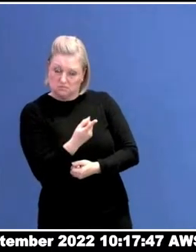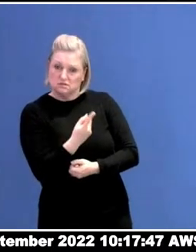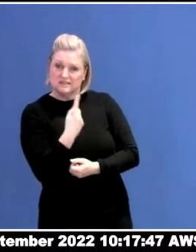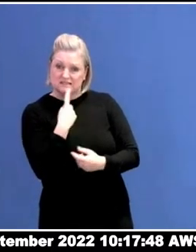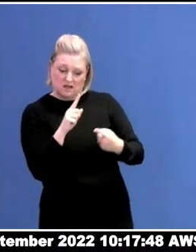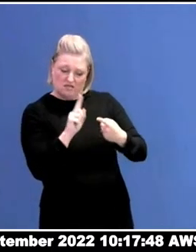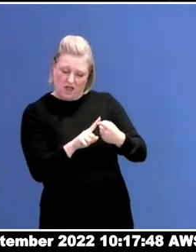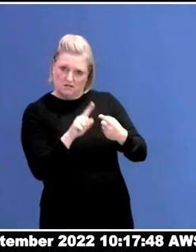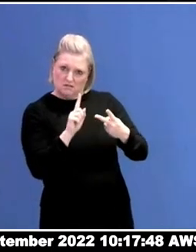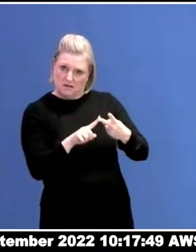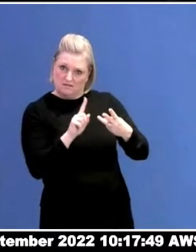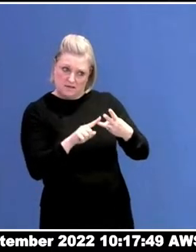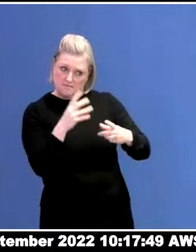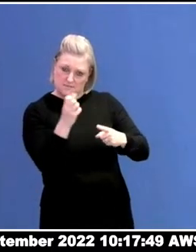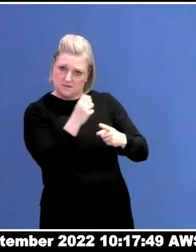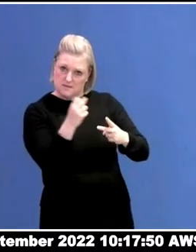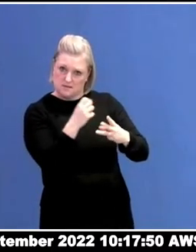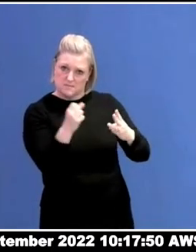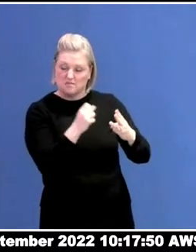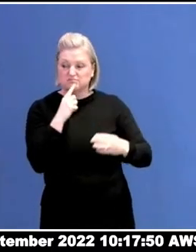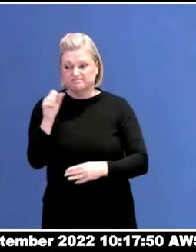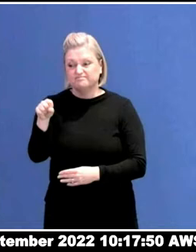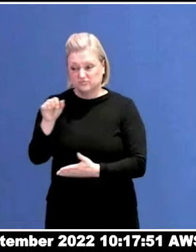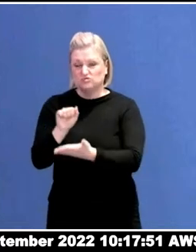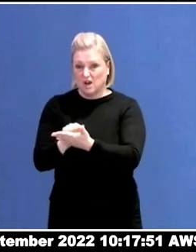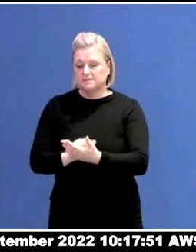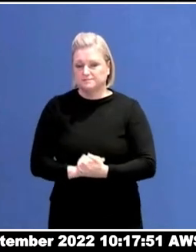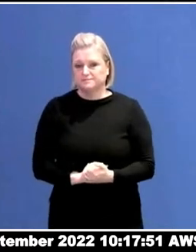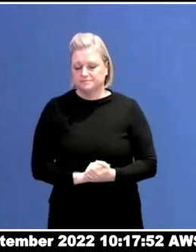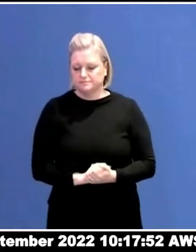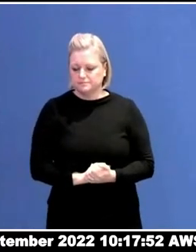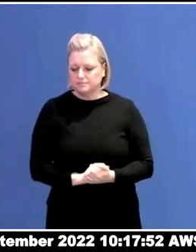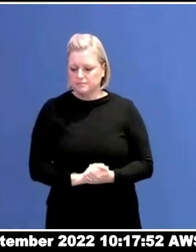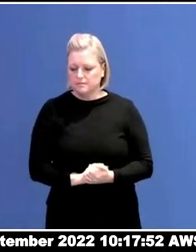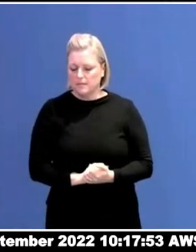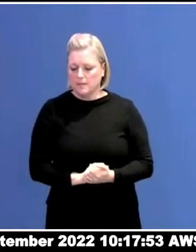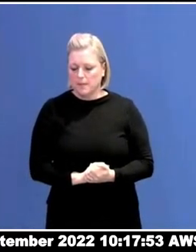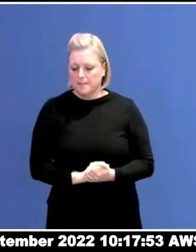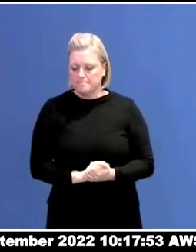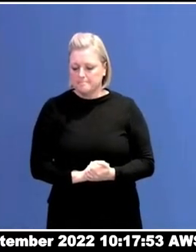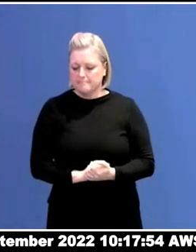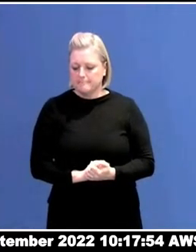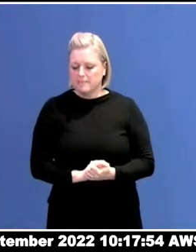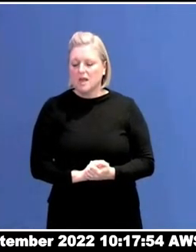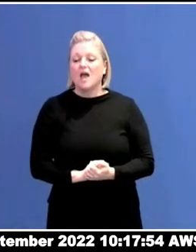Is it your understanding that the centre then notified the police?